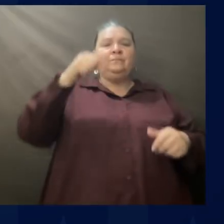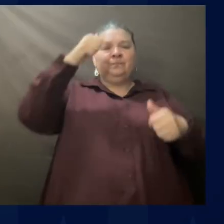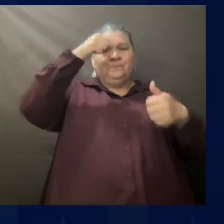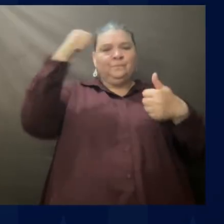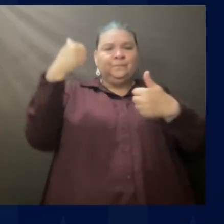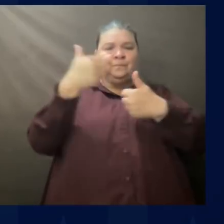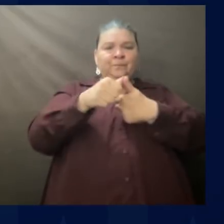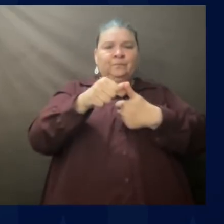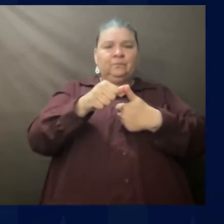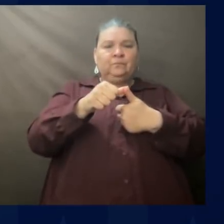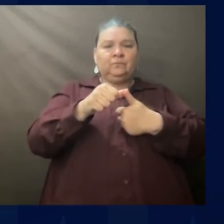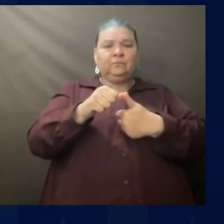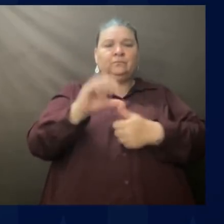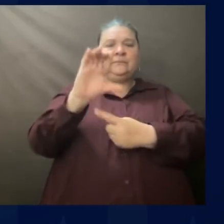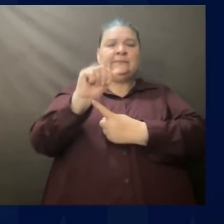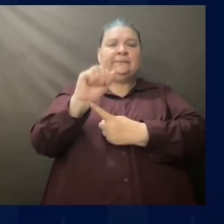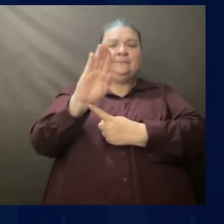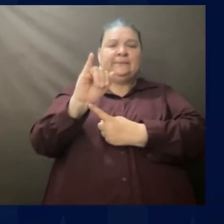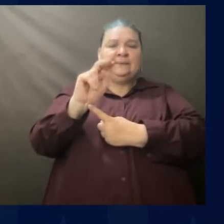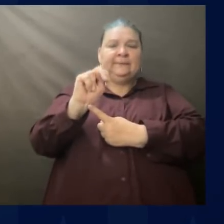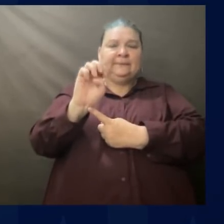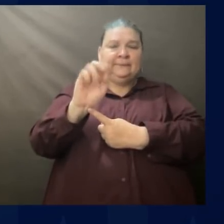of the Joint Chiefs of Staff, good afternoon.